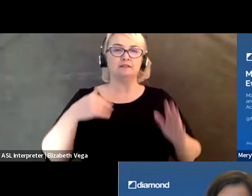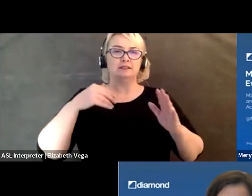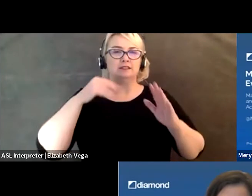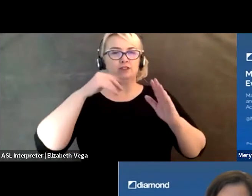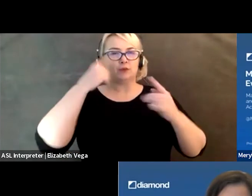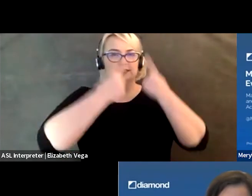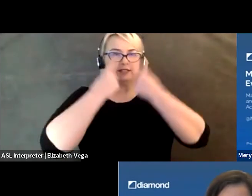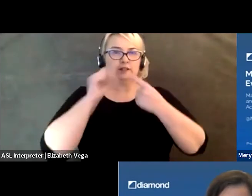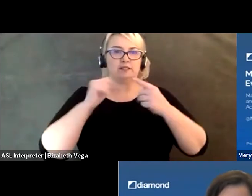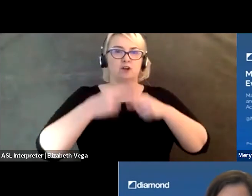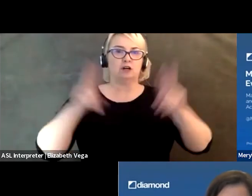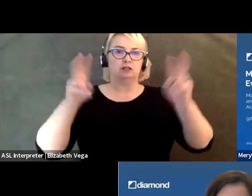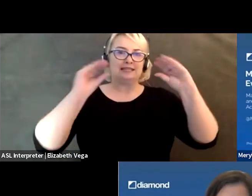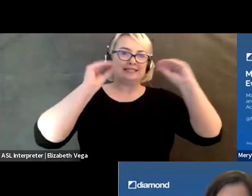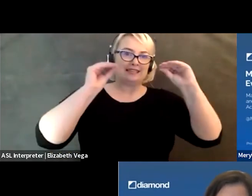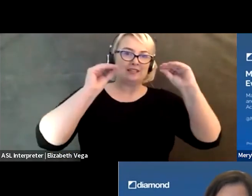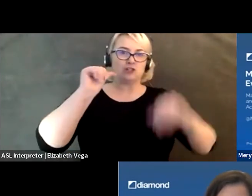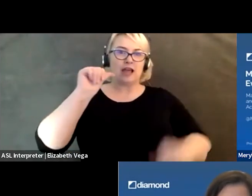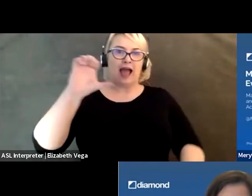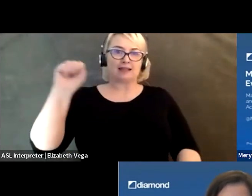That's an organization than basically teaches accessibility. There's a new one called A 11 Y next Gen mentorship.